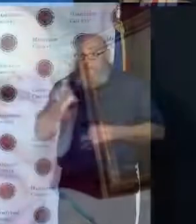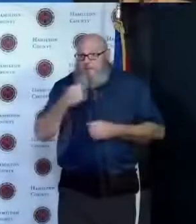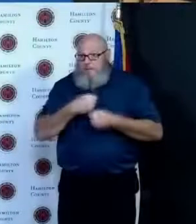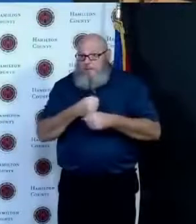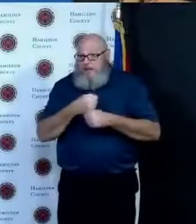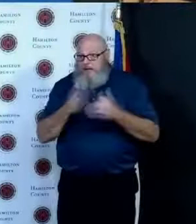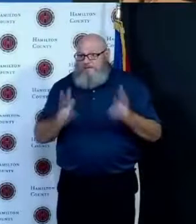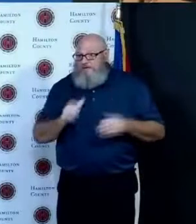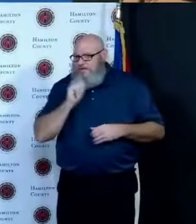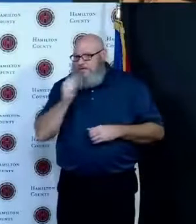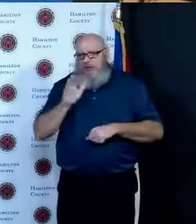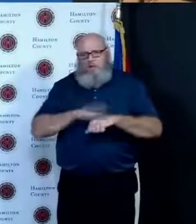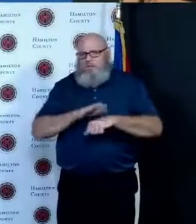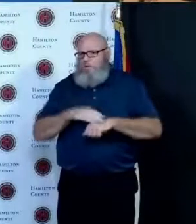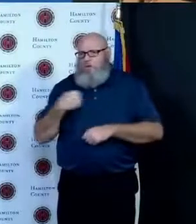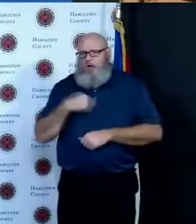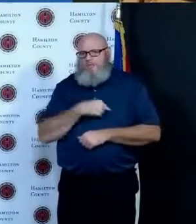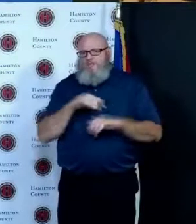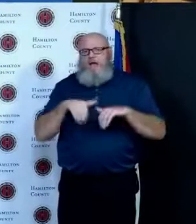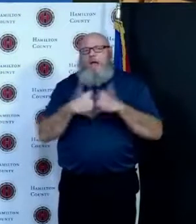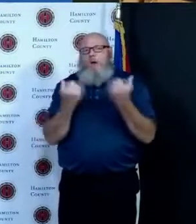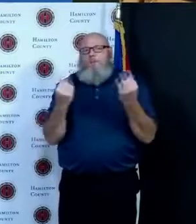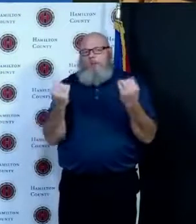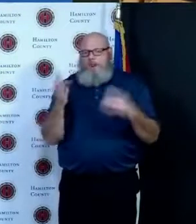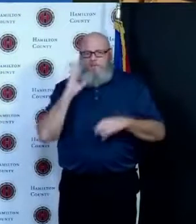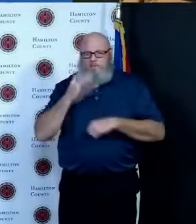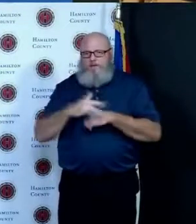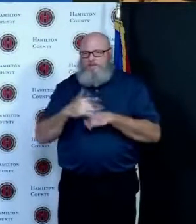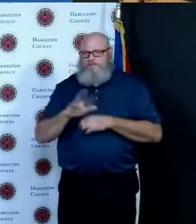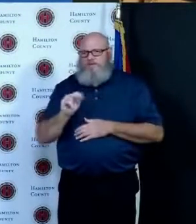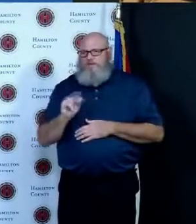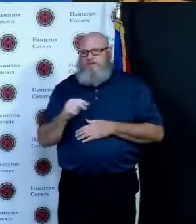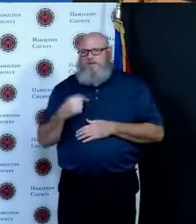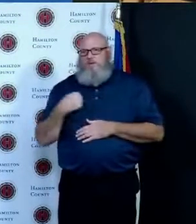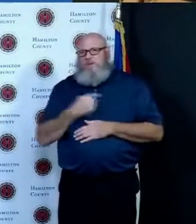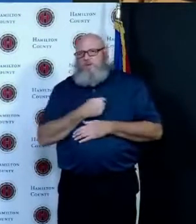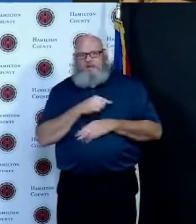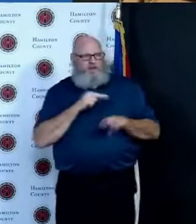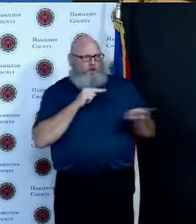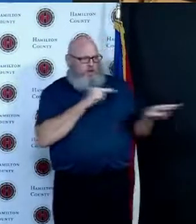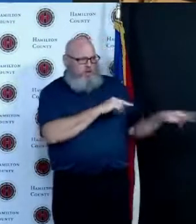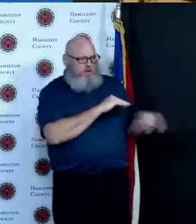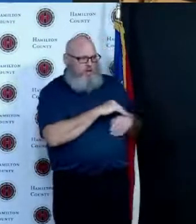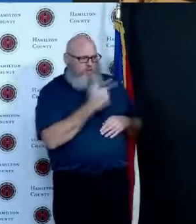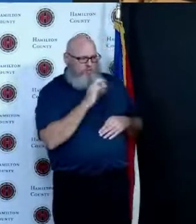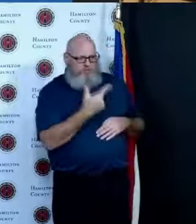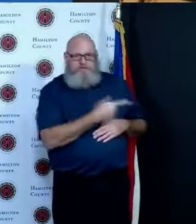so there there's I mean I'm looking at Greg there is a little bit of it like a couple days I think